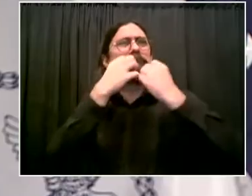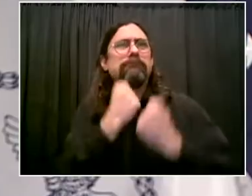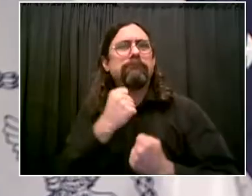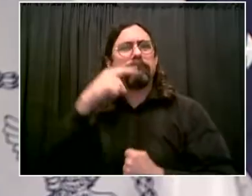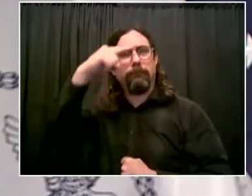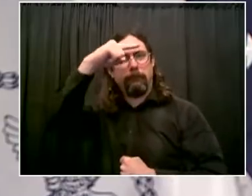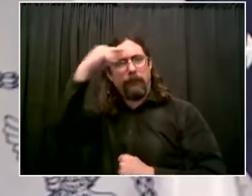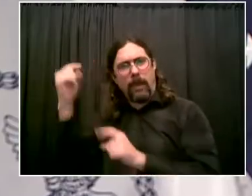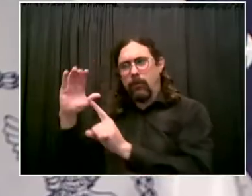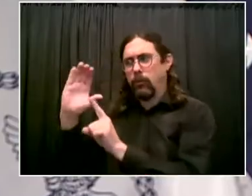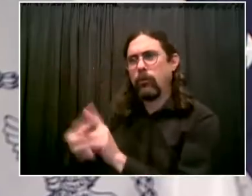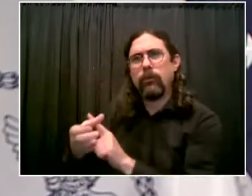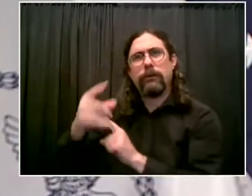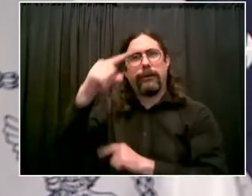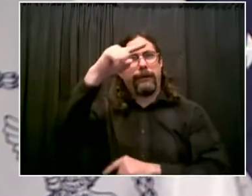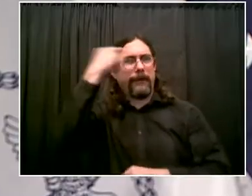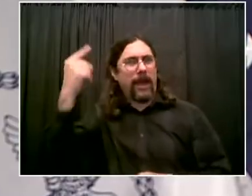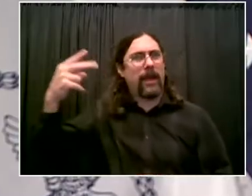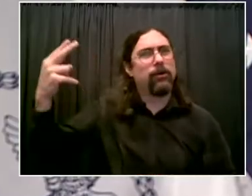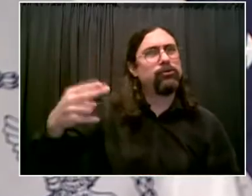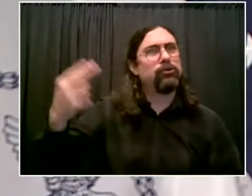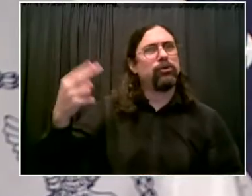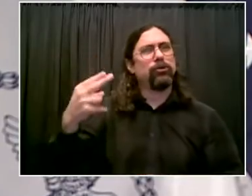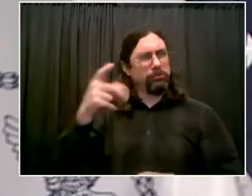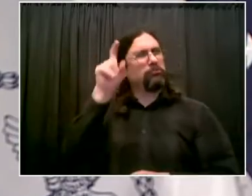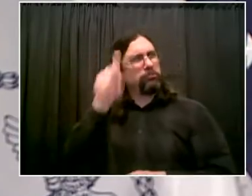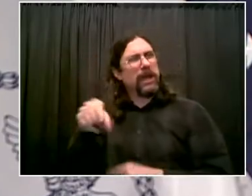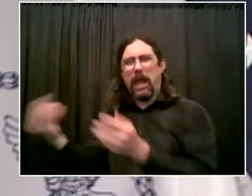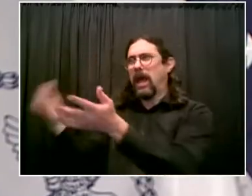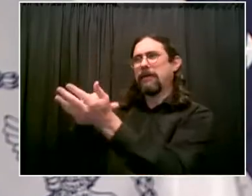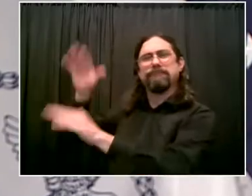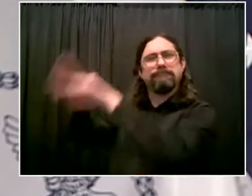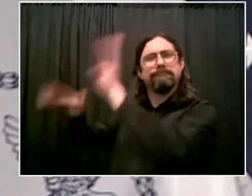AND BLACK NEW YORKERS, BLACK AMERICANS. WE HAVE TO MAKE SURE THAT IT CONTINUES TO B E THAT POSITIVE MESSAGE.